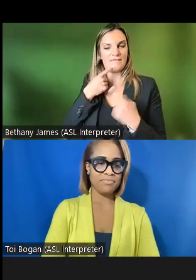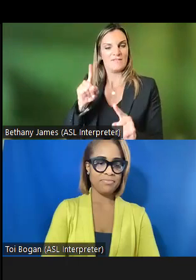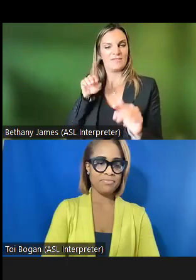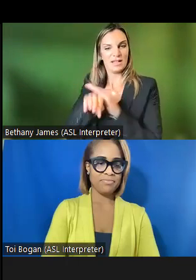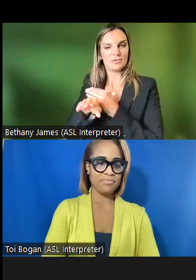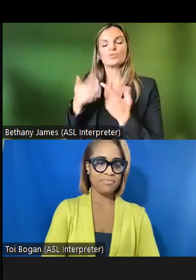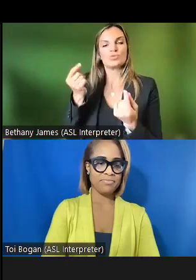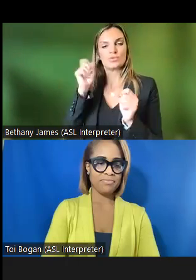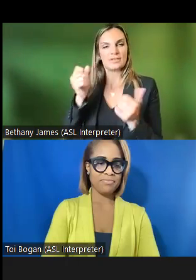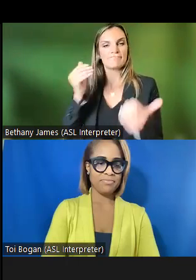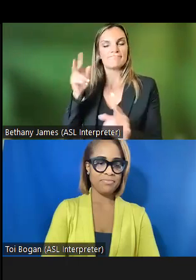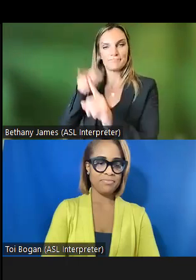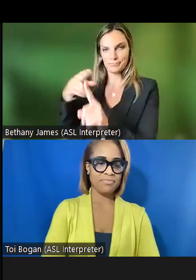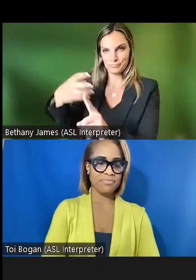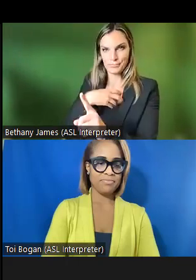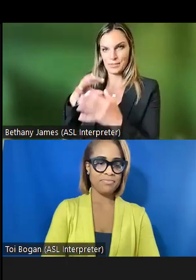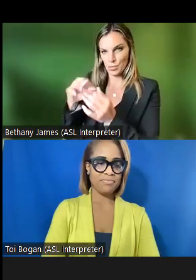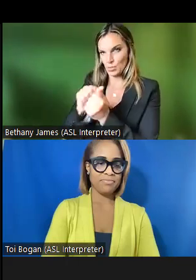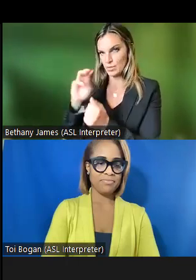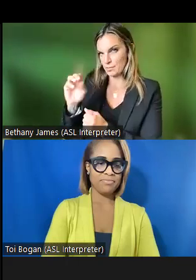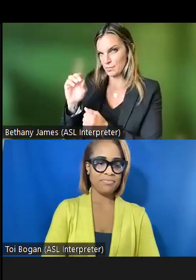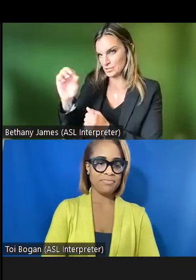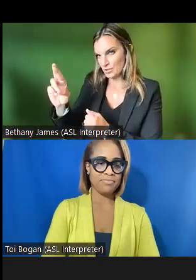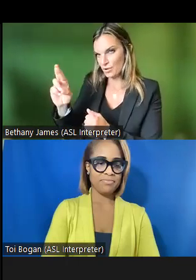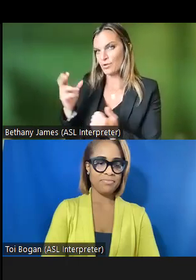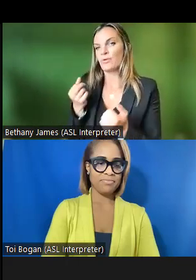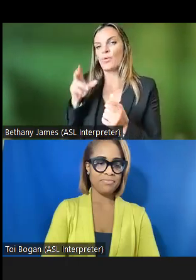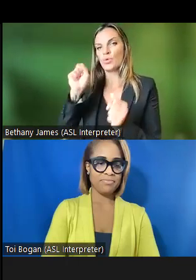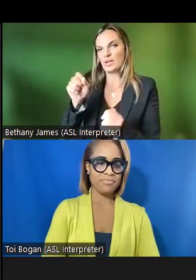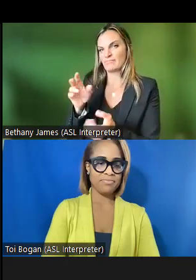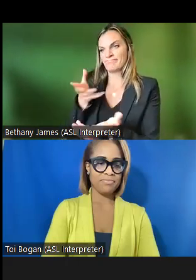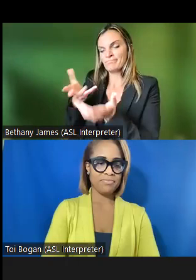a complaint with the Michigan Department of Civil Rights or at least talk to somebody there to see if you can file a complaint.